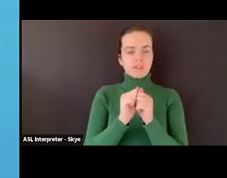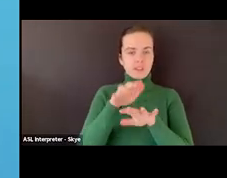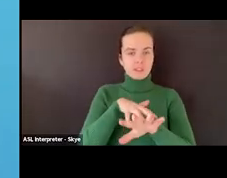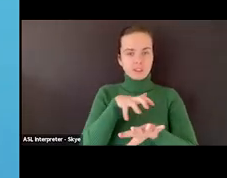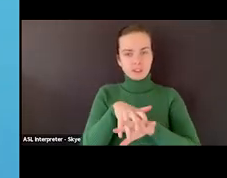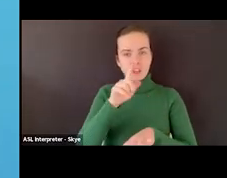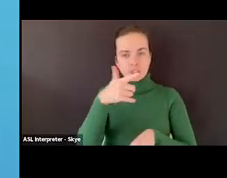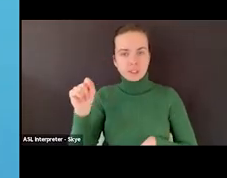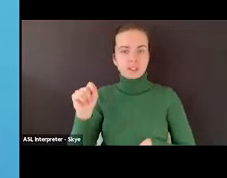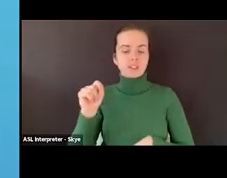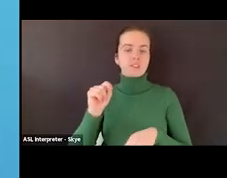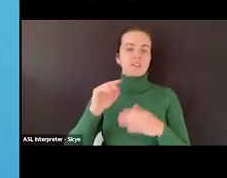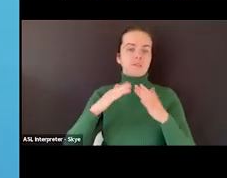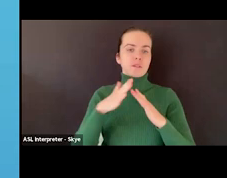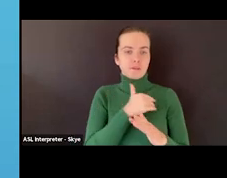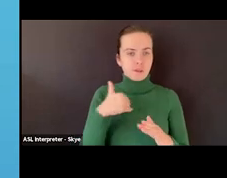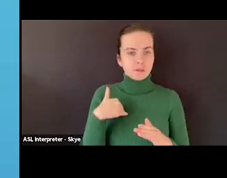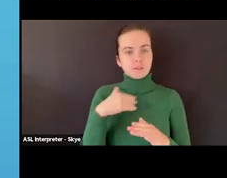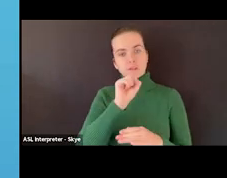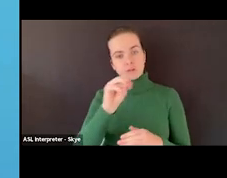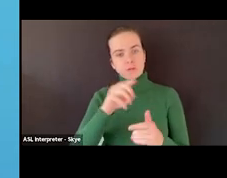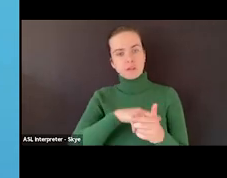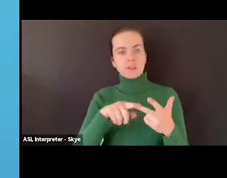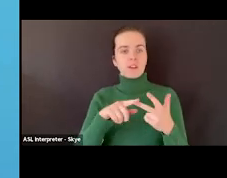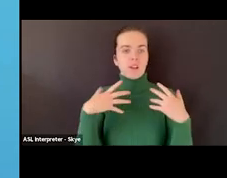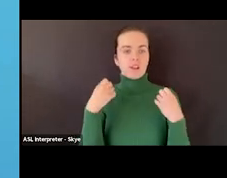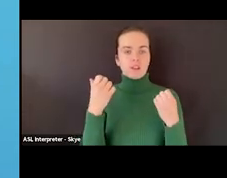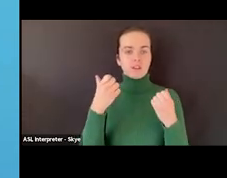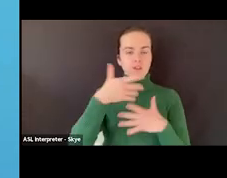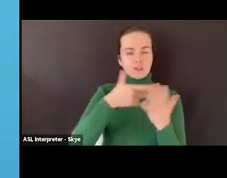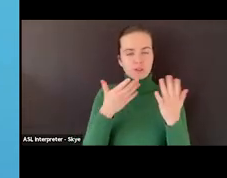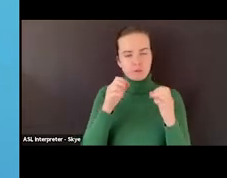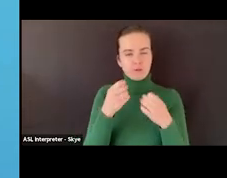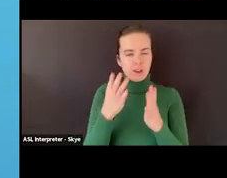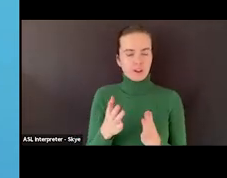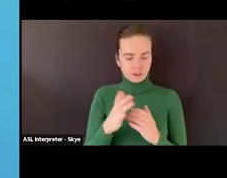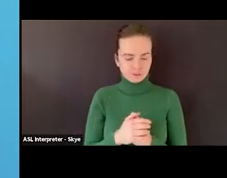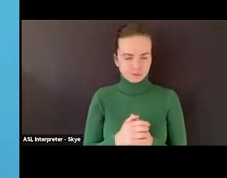health and social service providers, and social media. As I'd mentioned, the study could not have